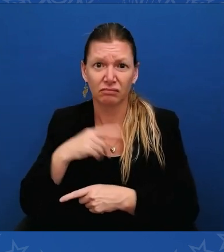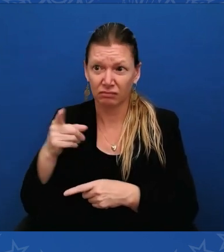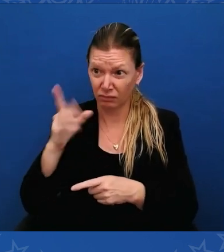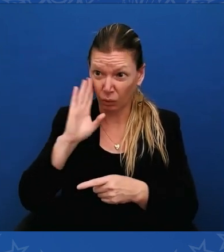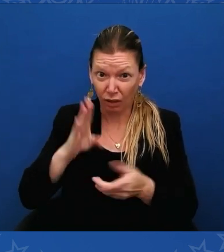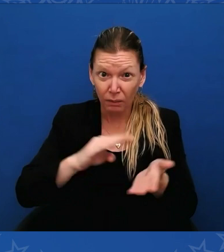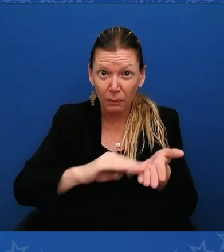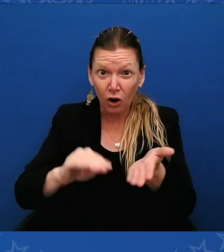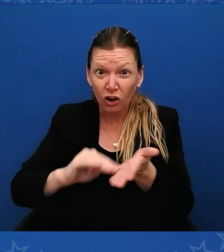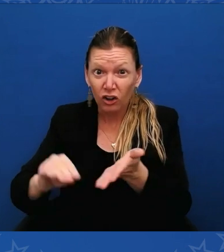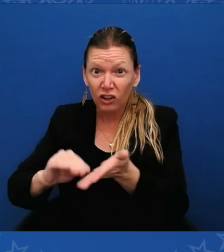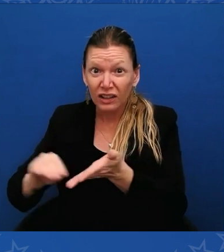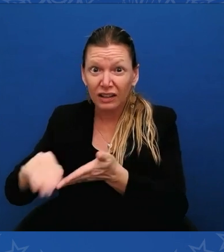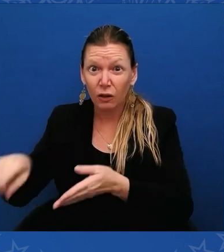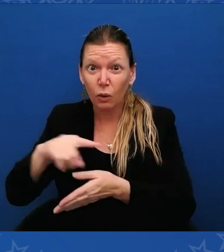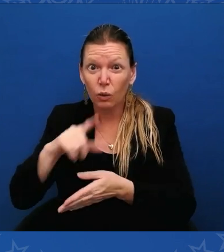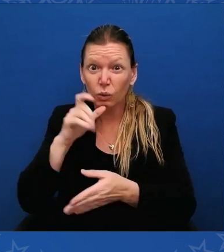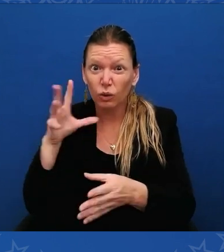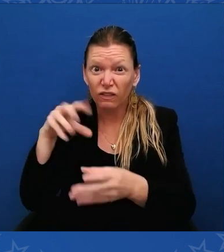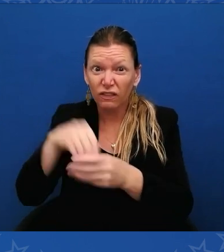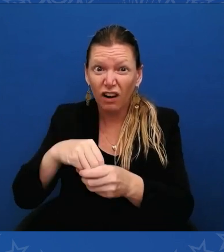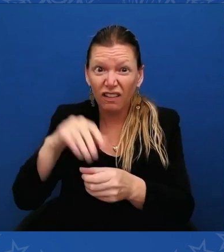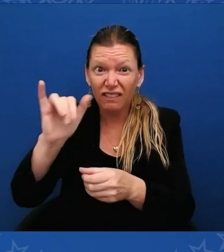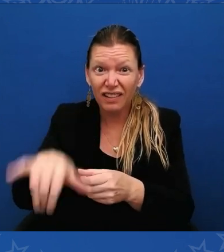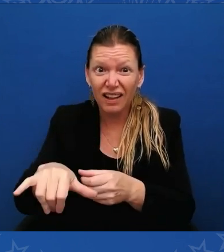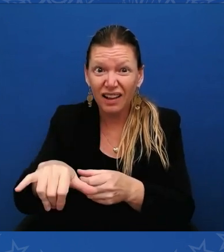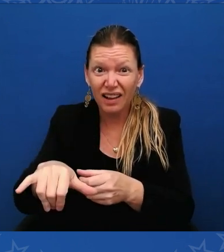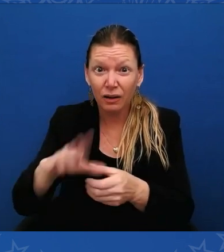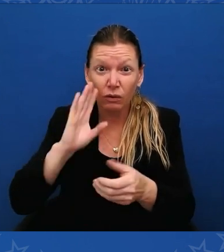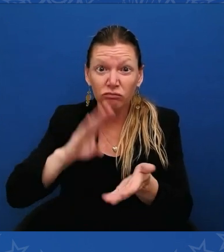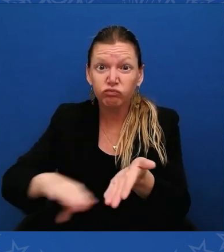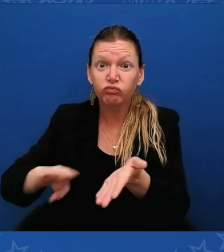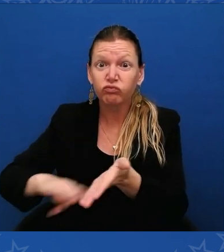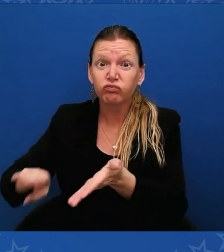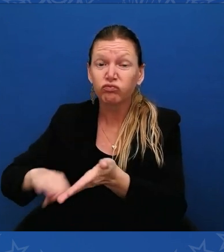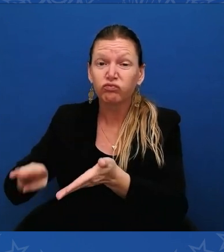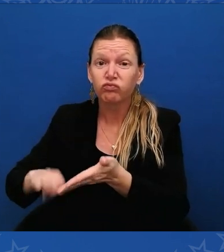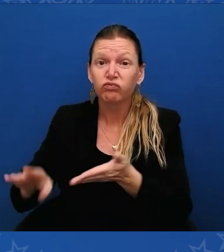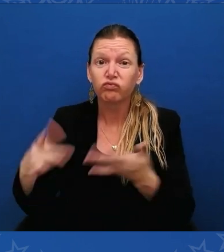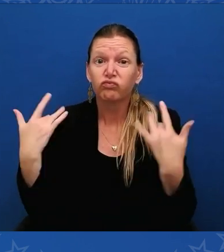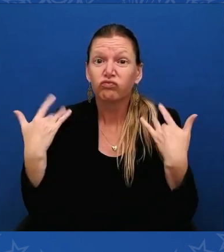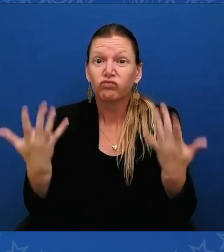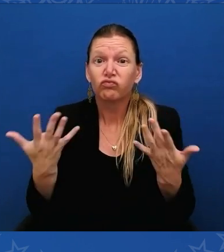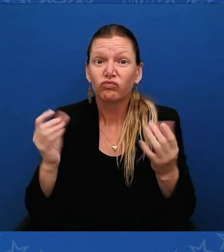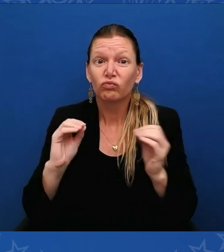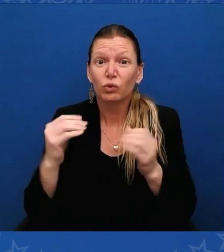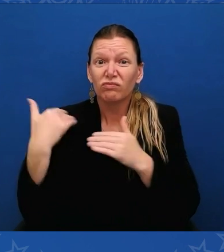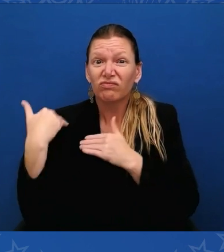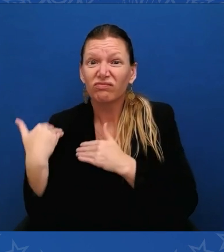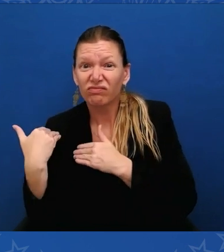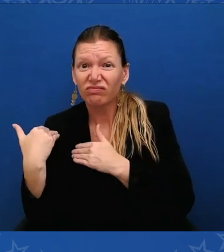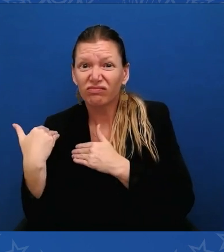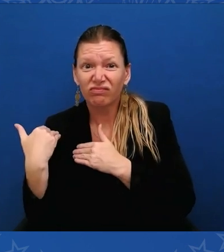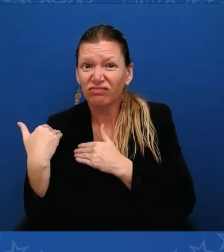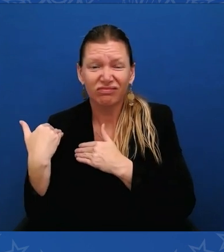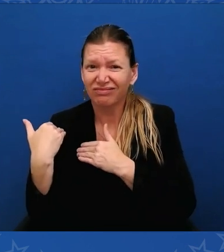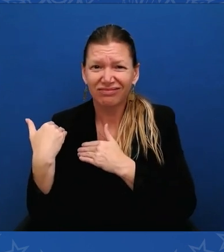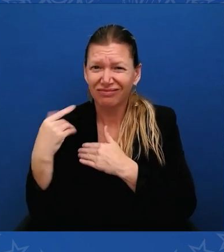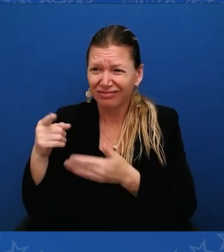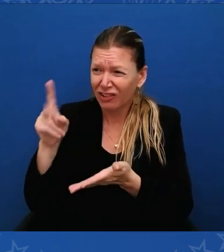and commit to accepting the results, which you haven't done yet, of the 2024 election. Look, you want to lower the temperature,